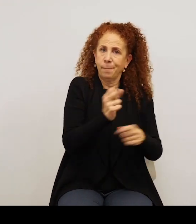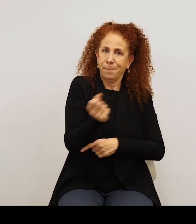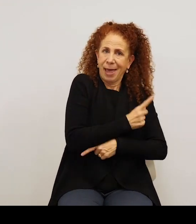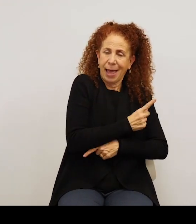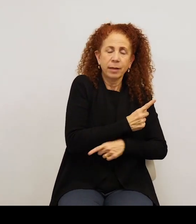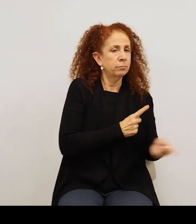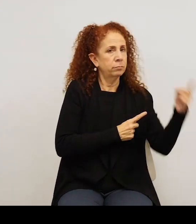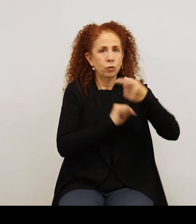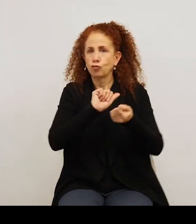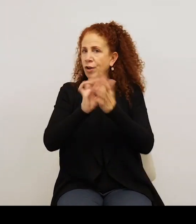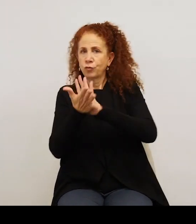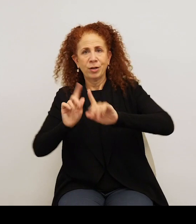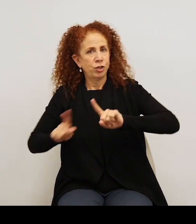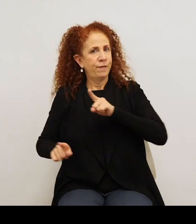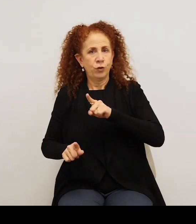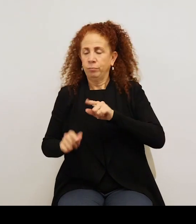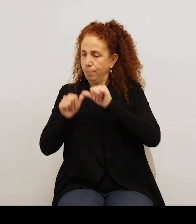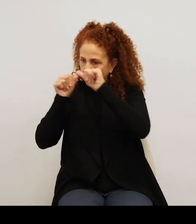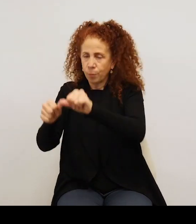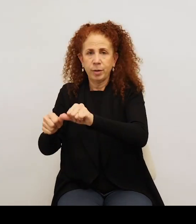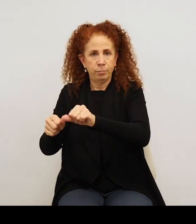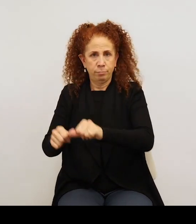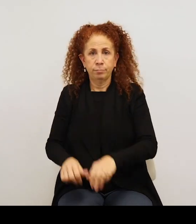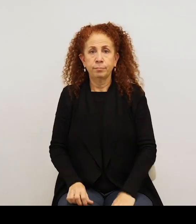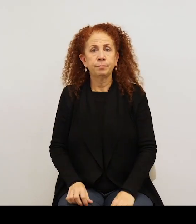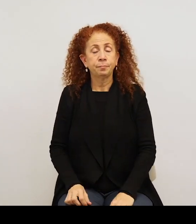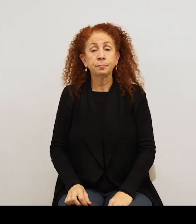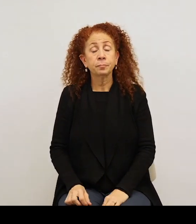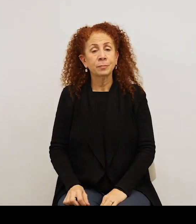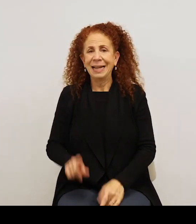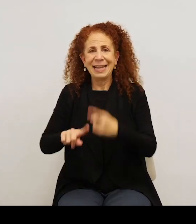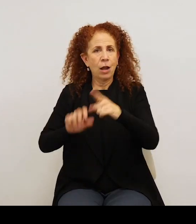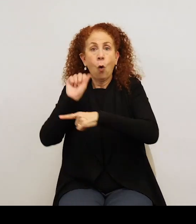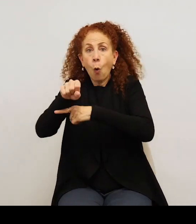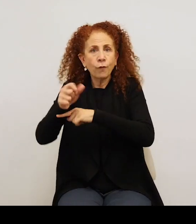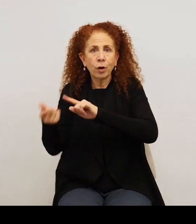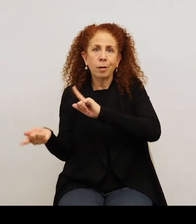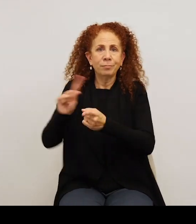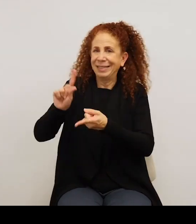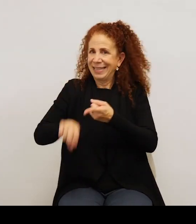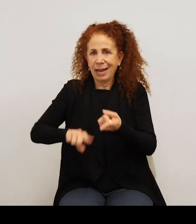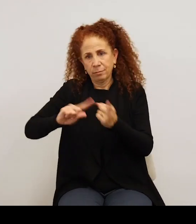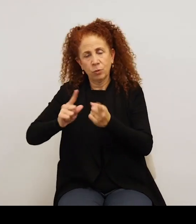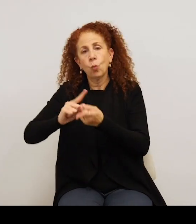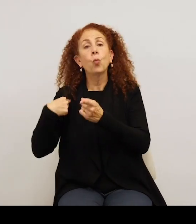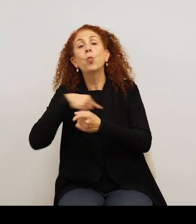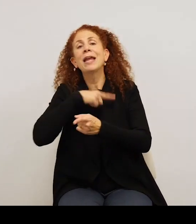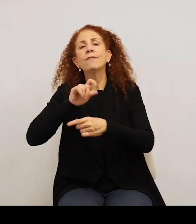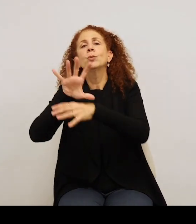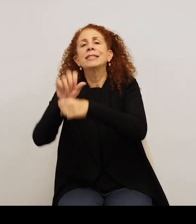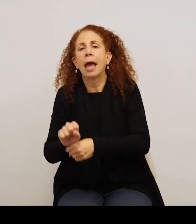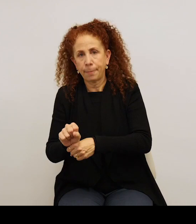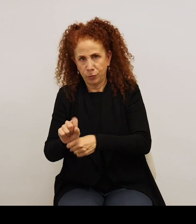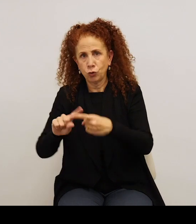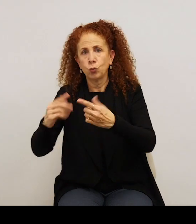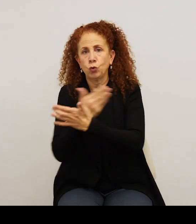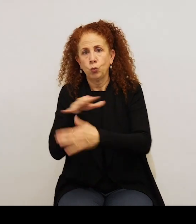Transformation-- not really. It's not a matter of overcoming. It's a matter of adapting to new circumstances.